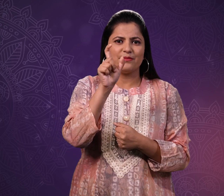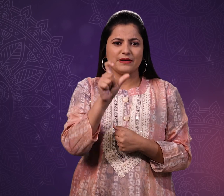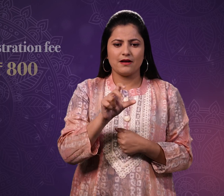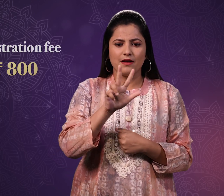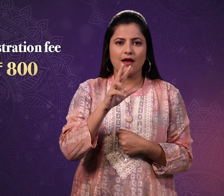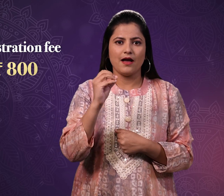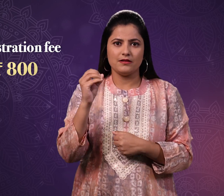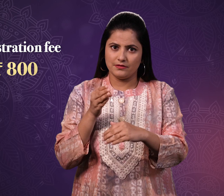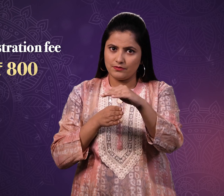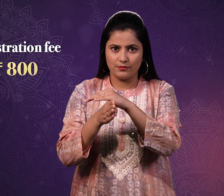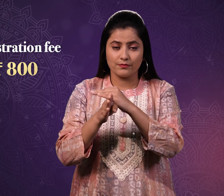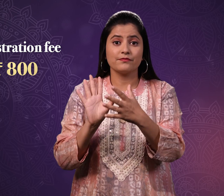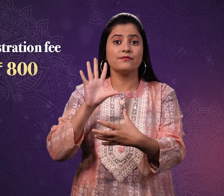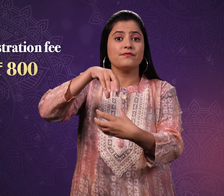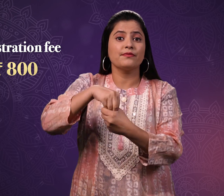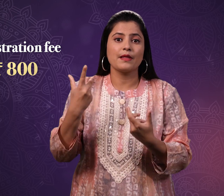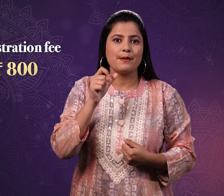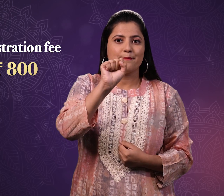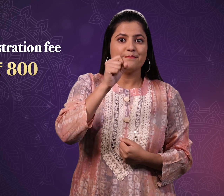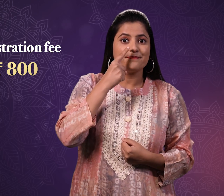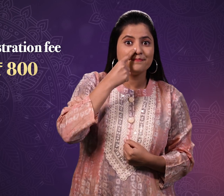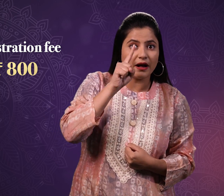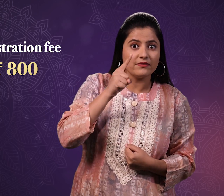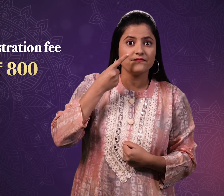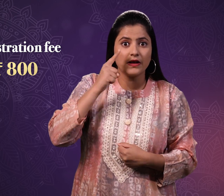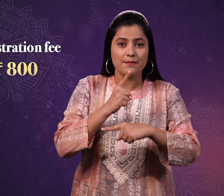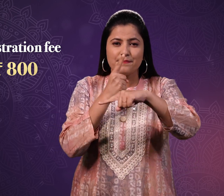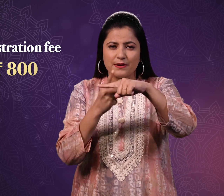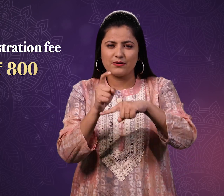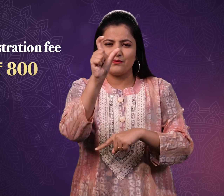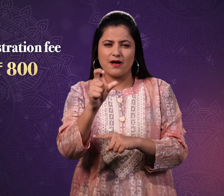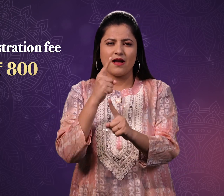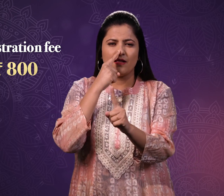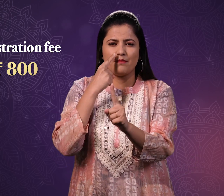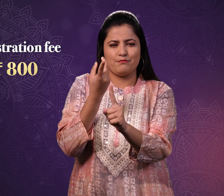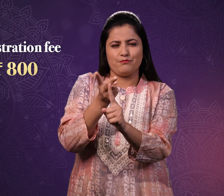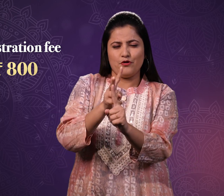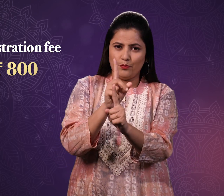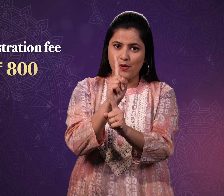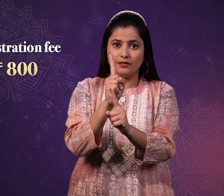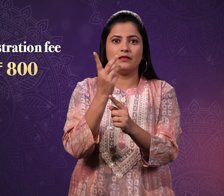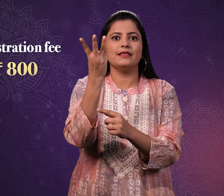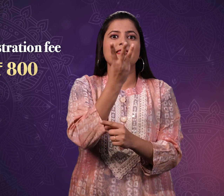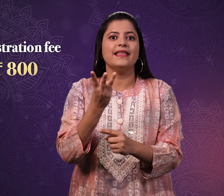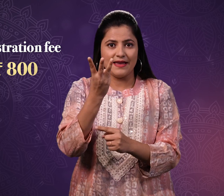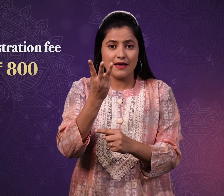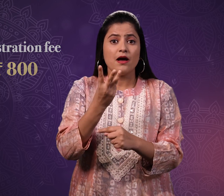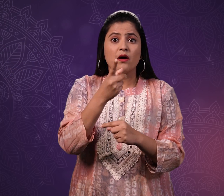Registration fee is Rs 800/-. It is for Male / Female candidate and their parents.